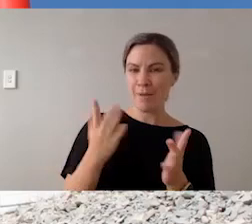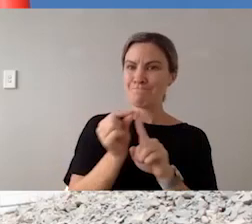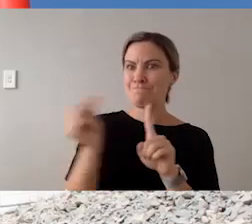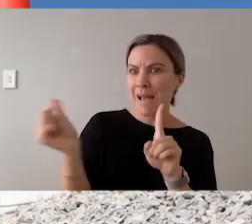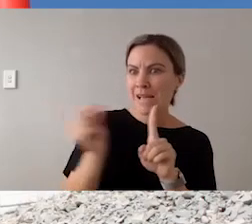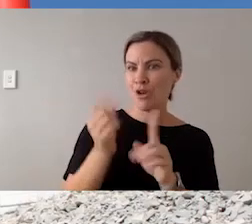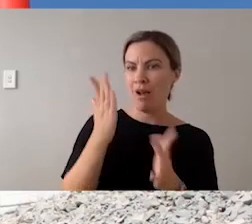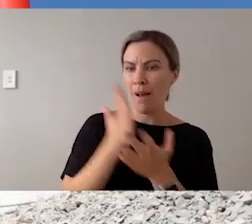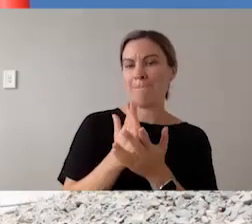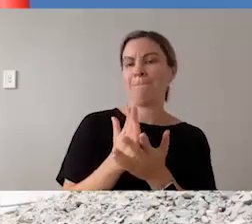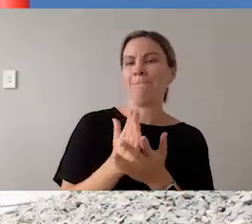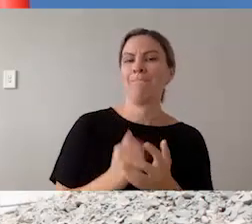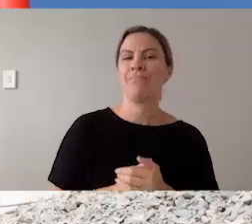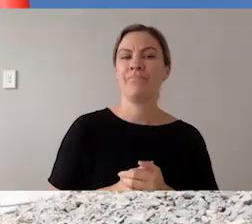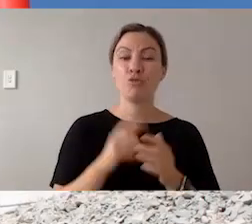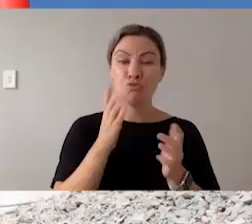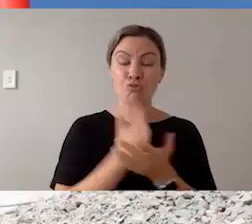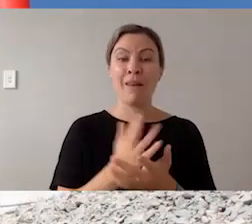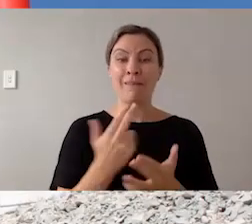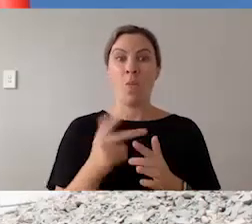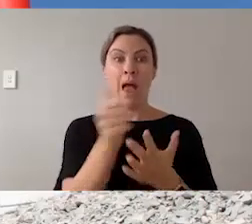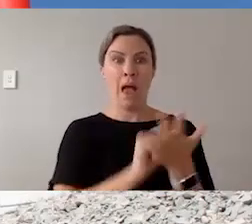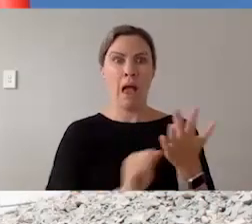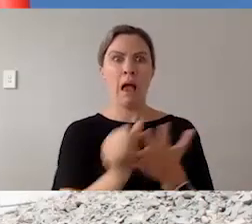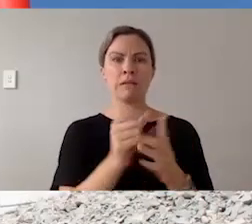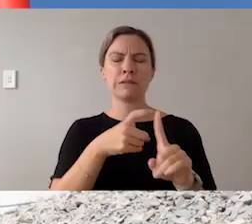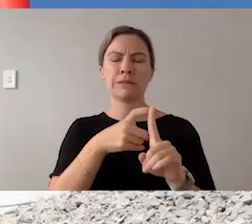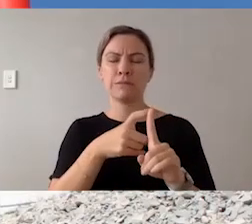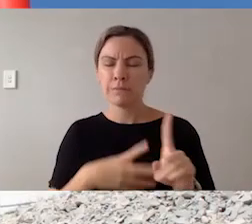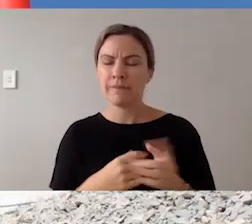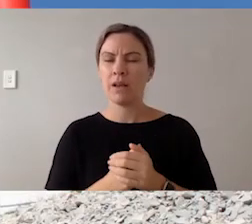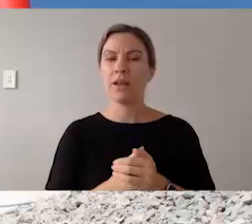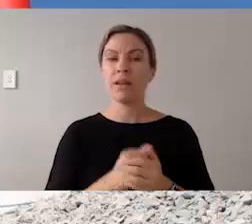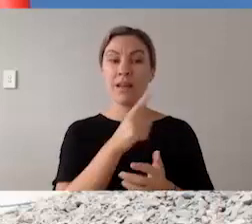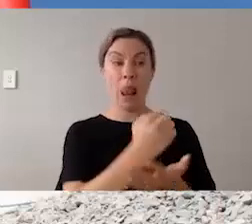the arts more than ever - that the numbers do not equal value. I want